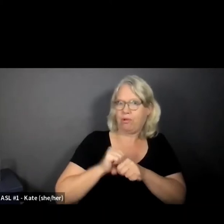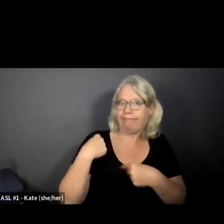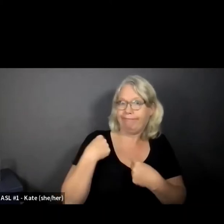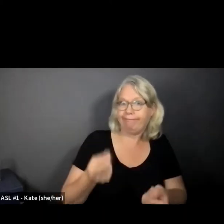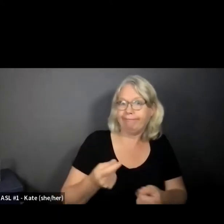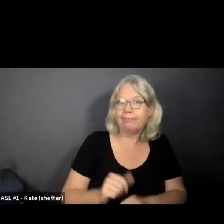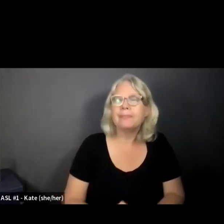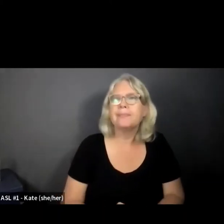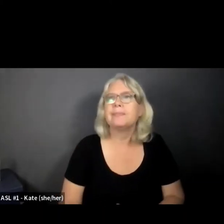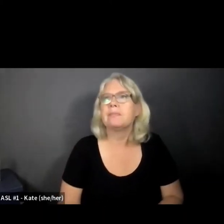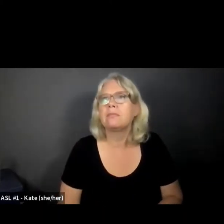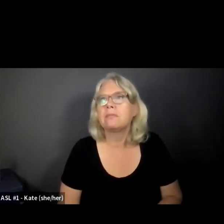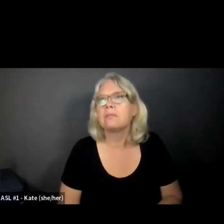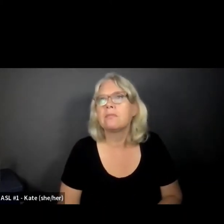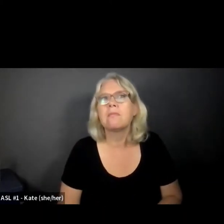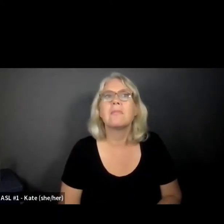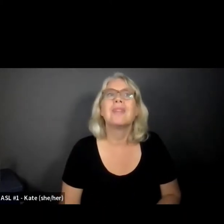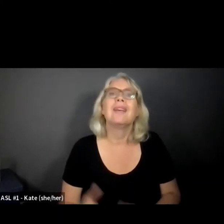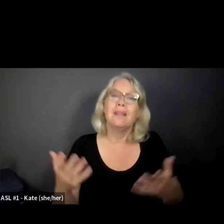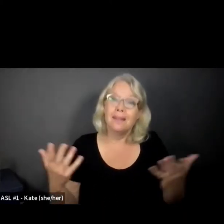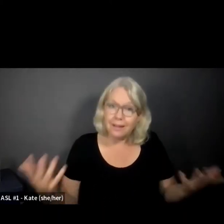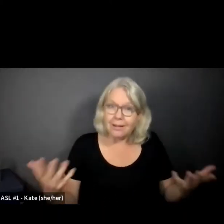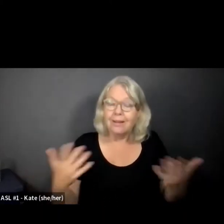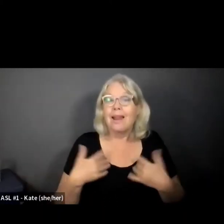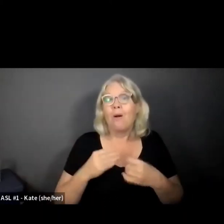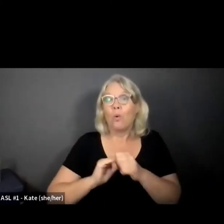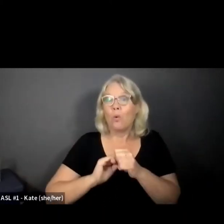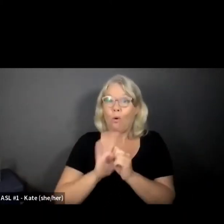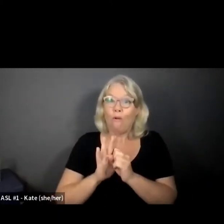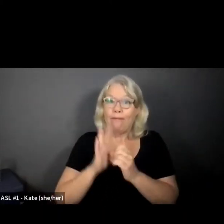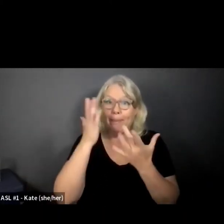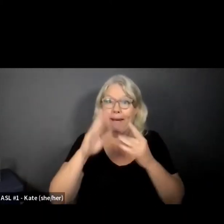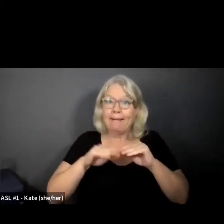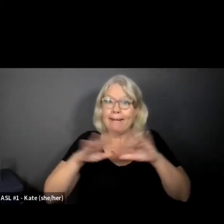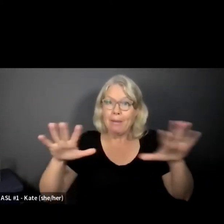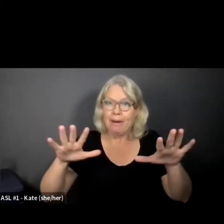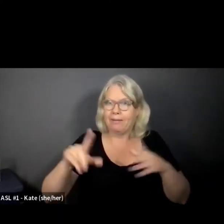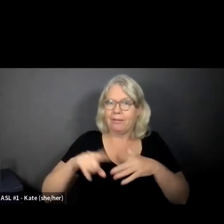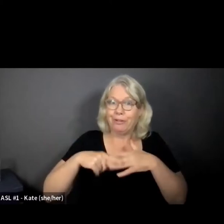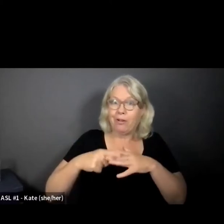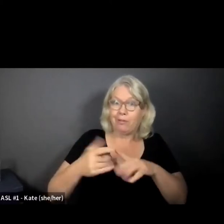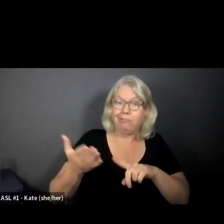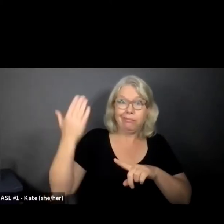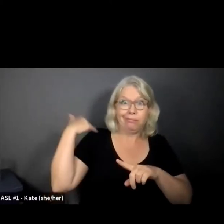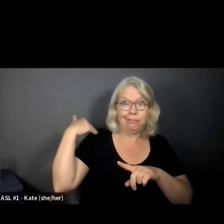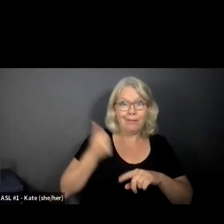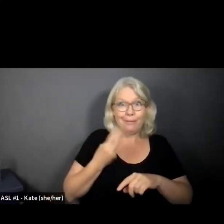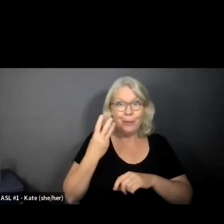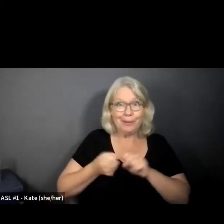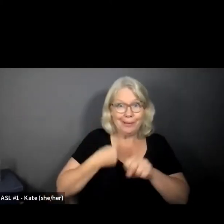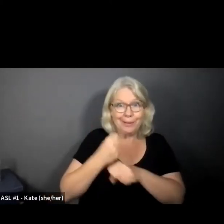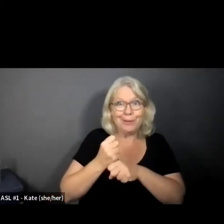WITH SEVERAL YEARS NOW INTO THE PANDEMIC, I WISH TO THANK OUR DEDICATED AND PASSIONATE